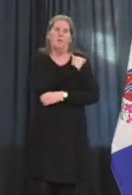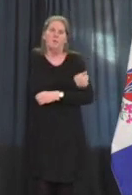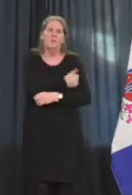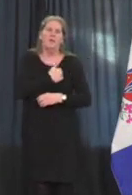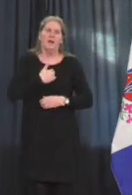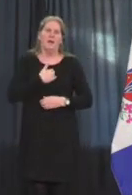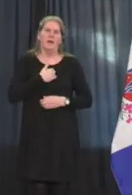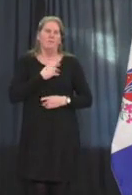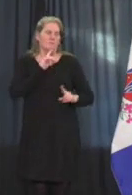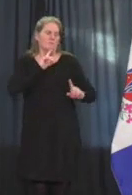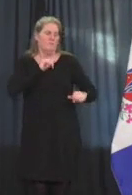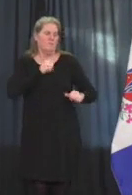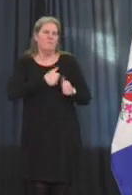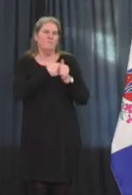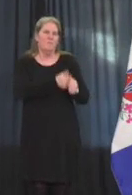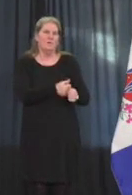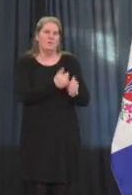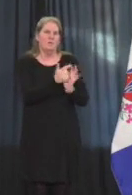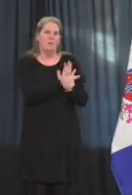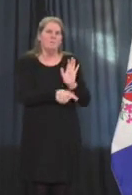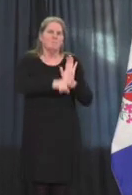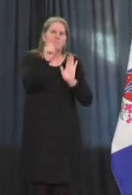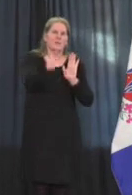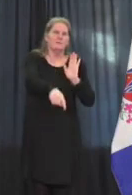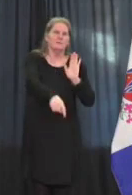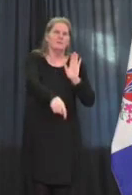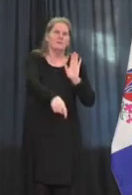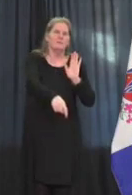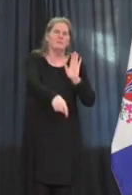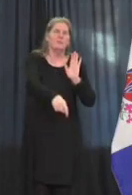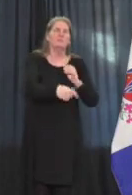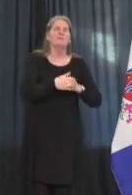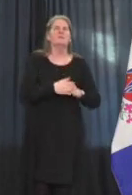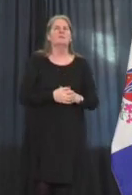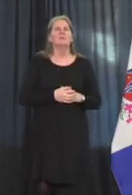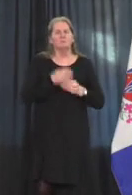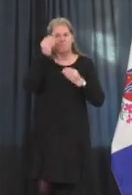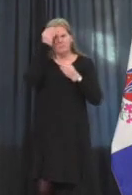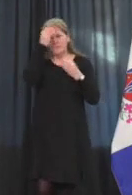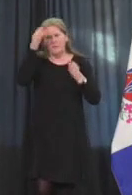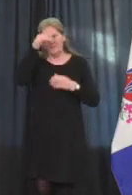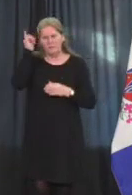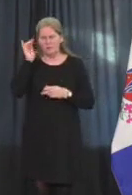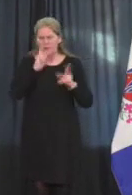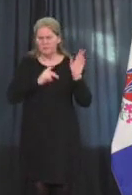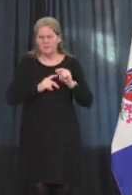ORDERS. THE MESSAGE TO YUKONERS IS CLEAR. THESE ARE NOT SUGGESTIONS.